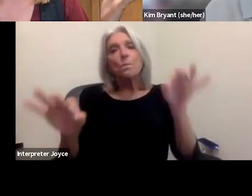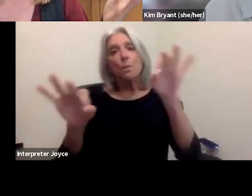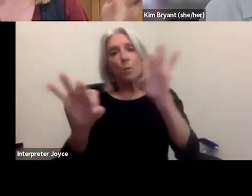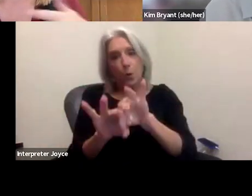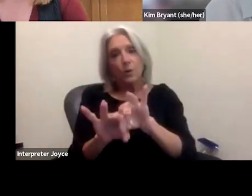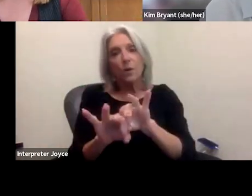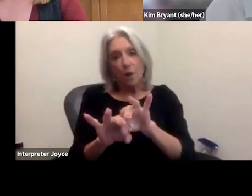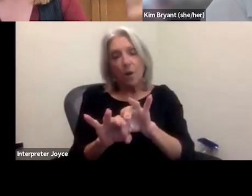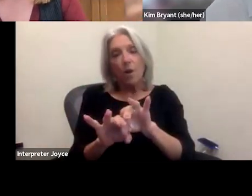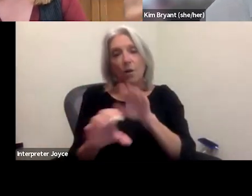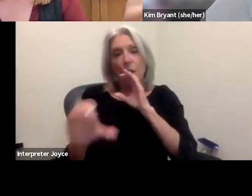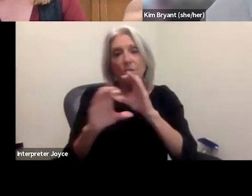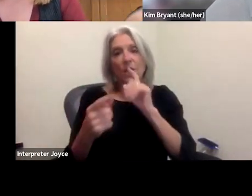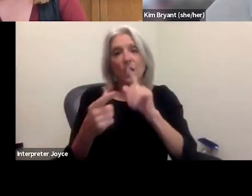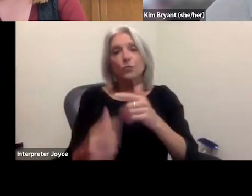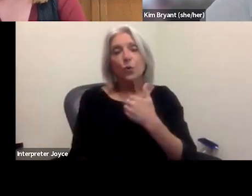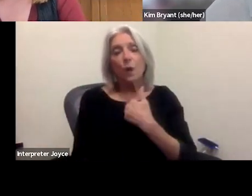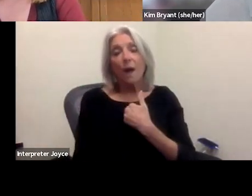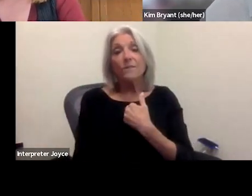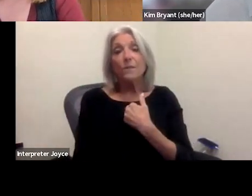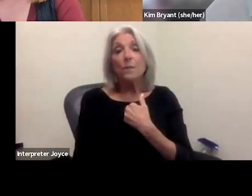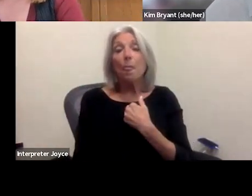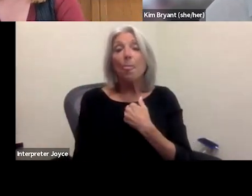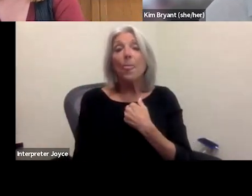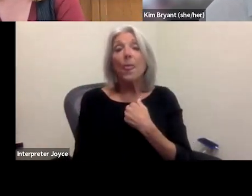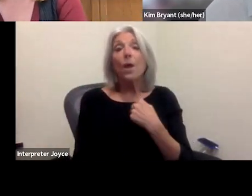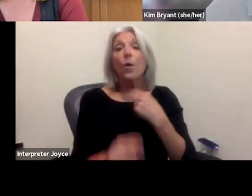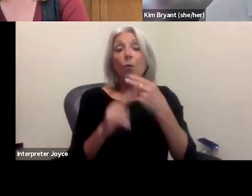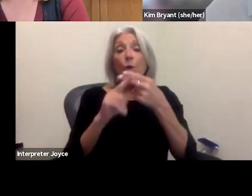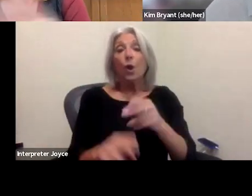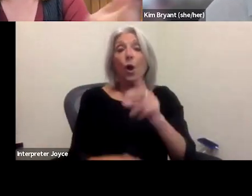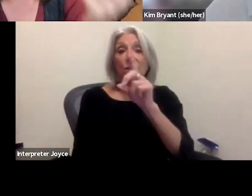So we call this disability community technology center.